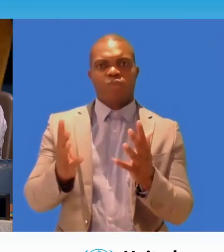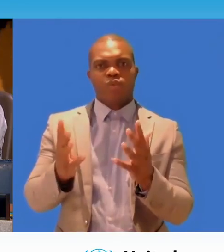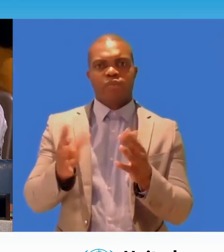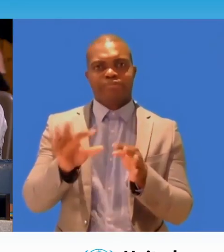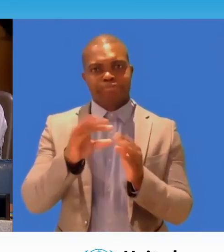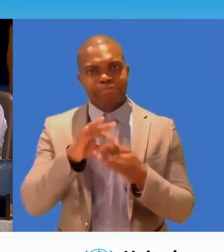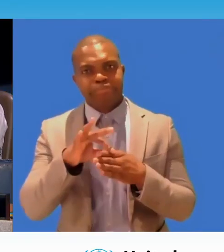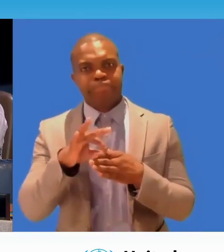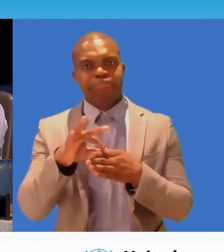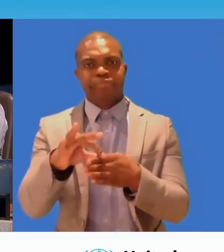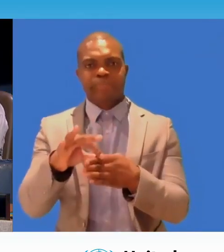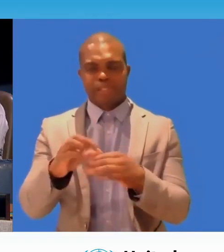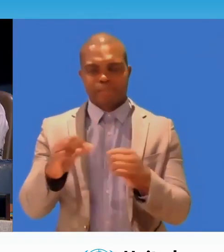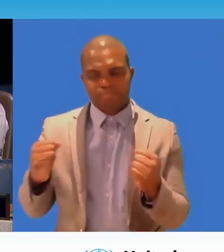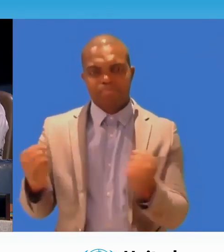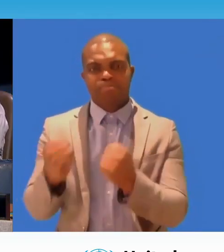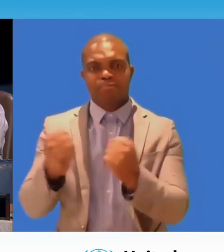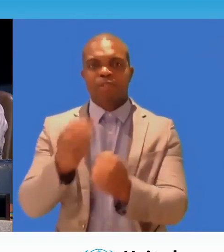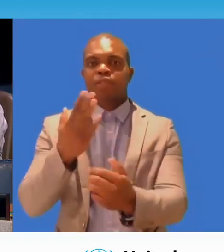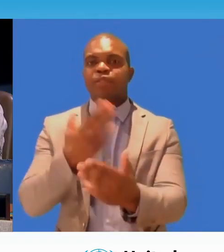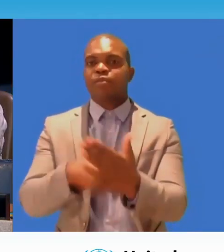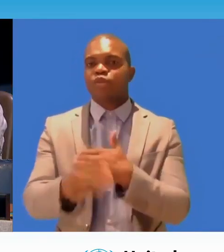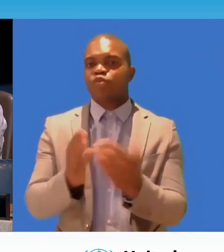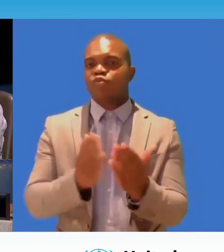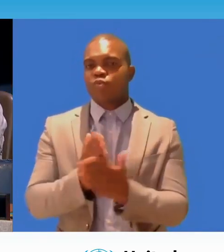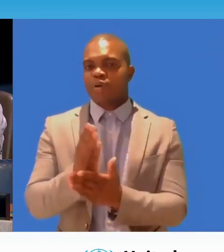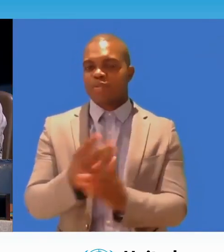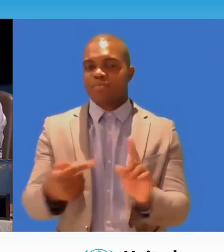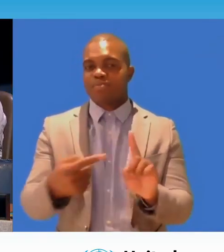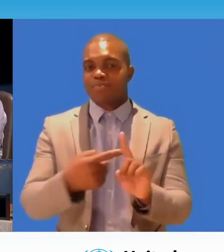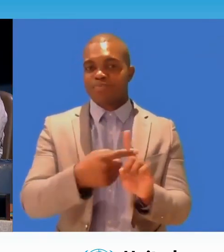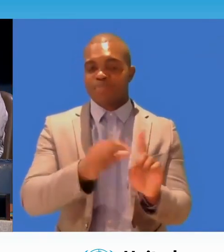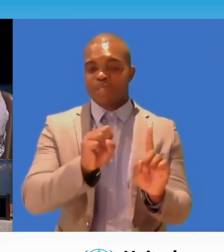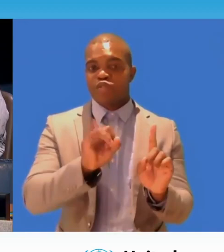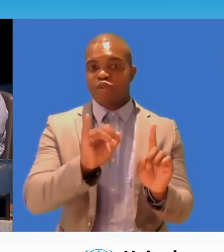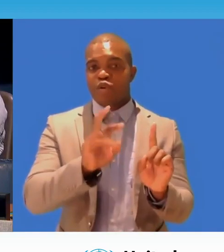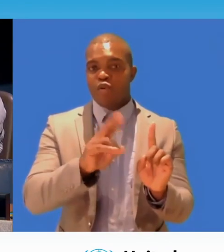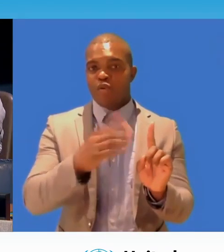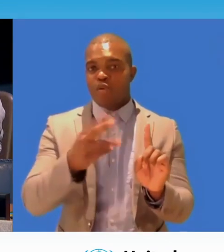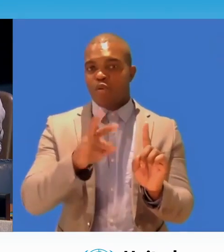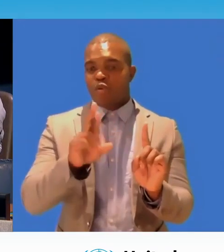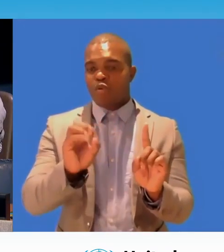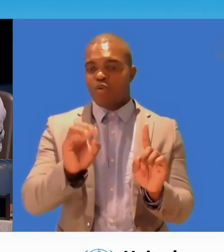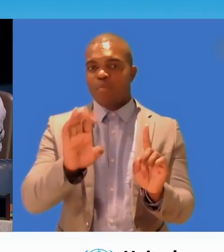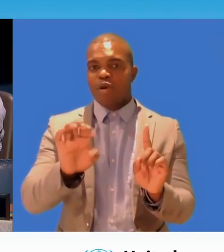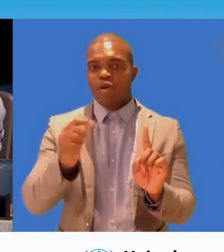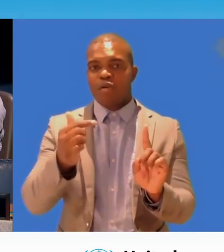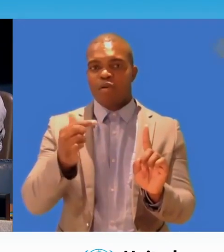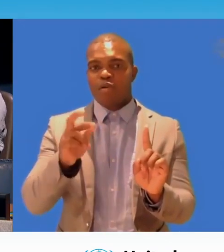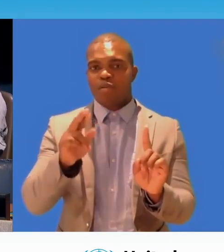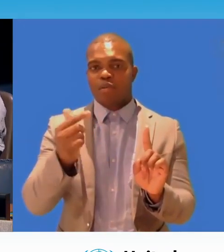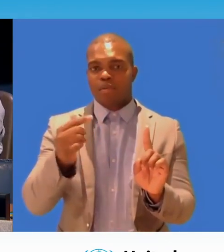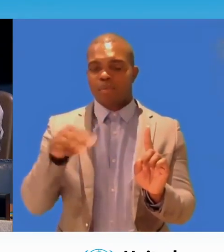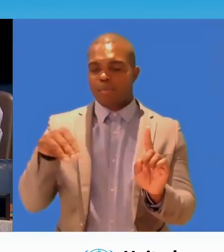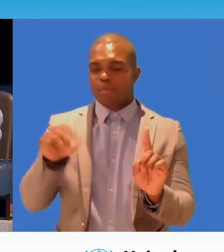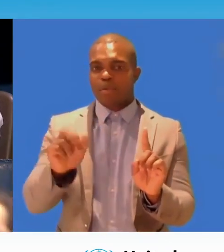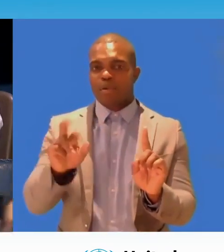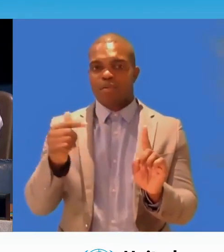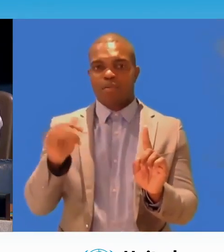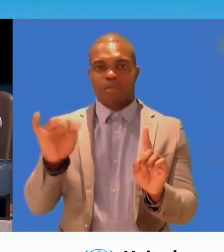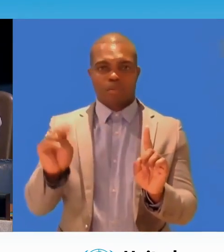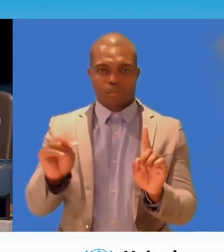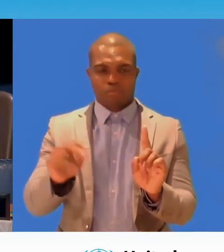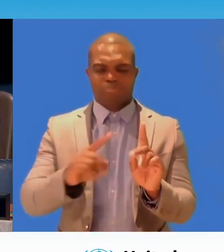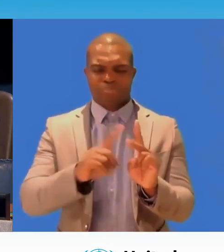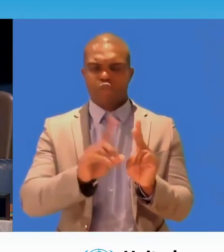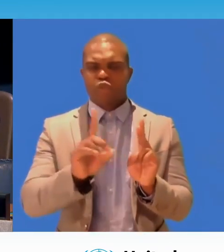to of the leading lights of our movement who we have lost in recent weeks each of them embodied